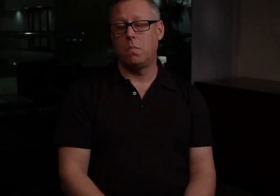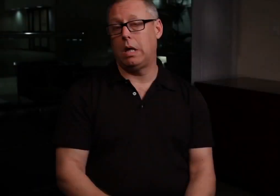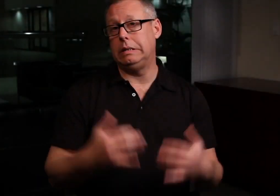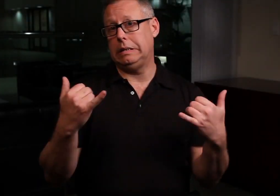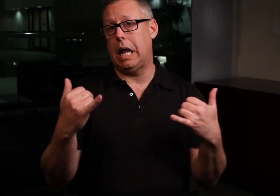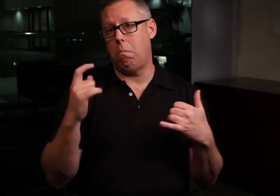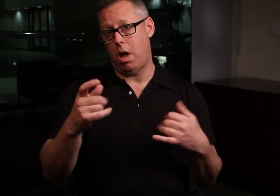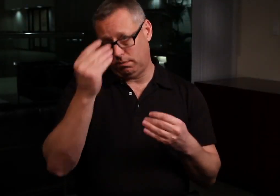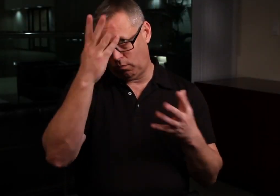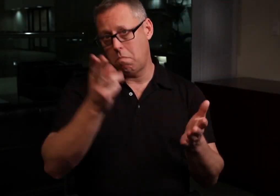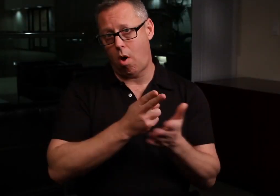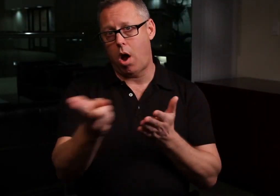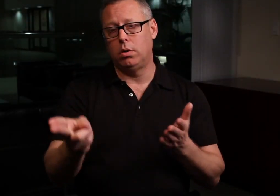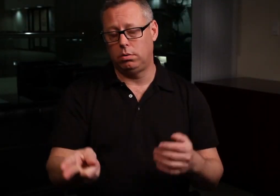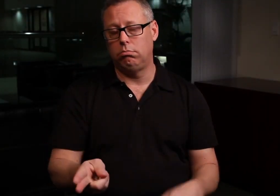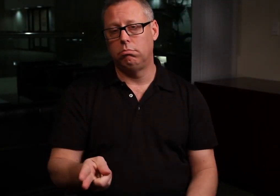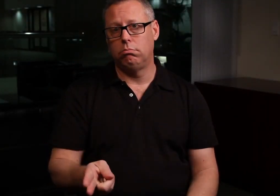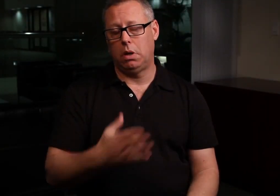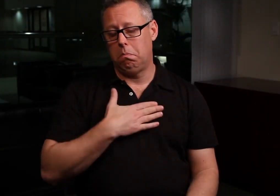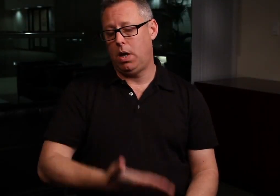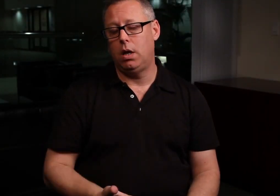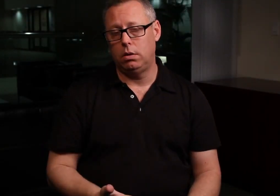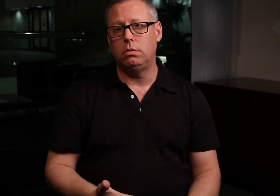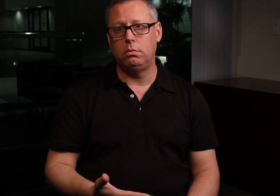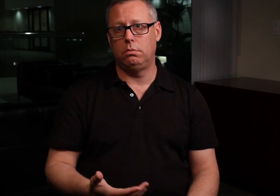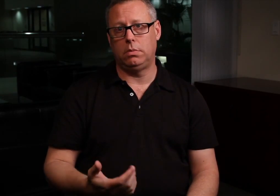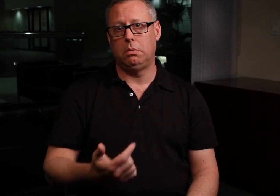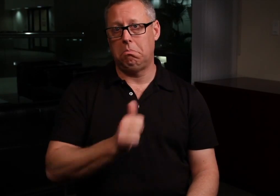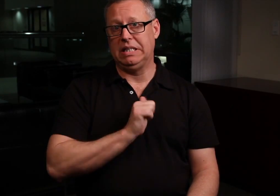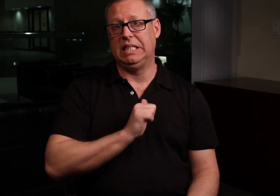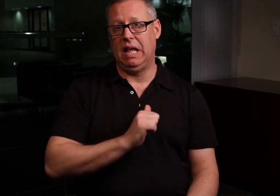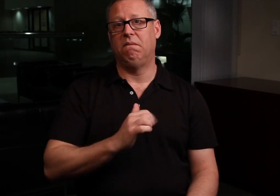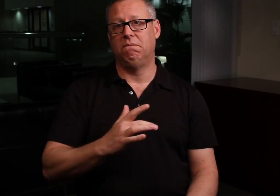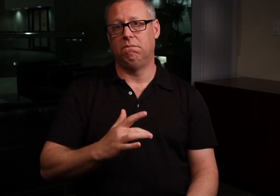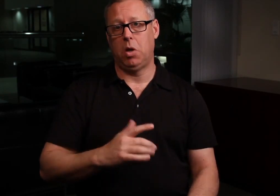Martin: I honestly have to say that I have been feeling more pain than I have ever felt